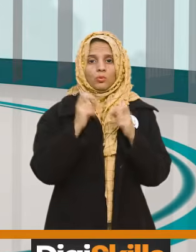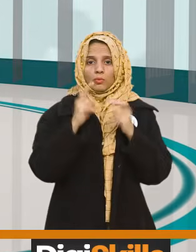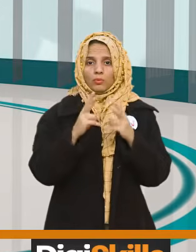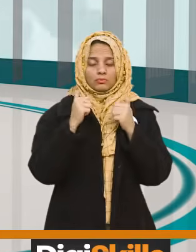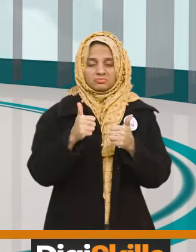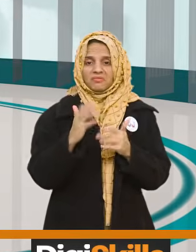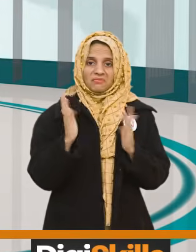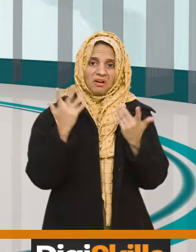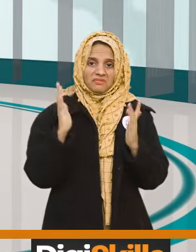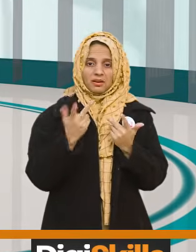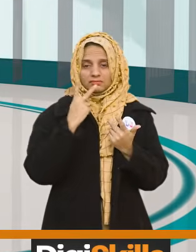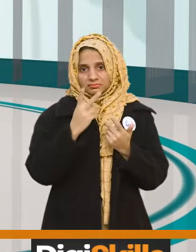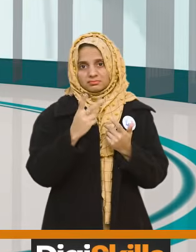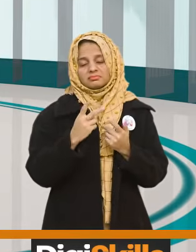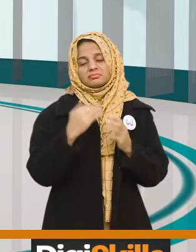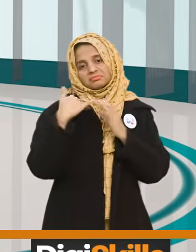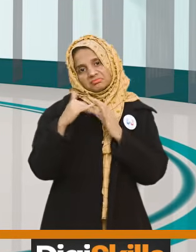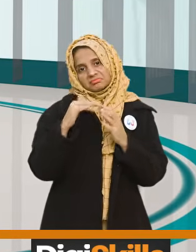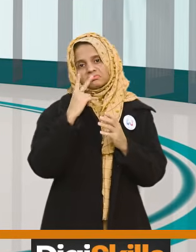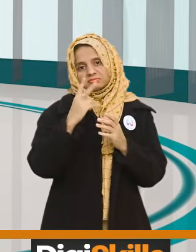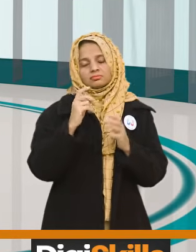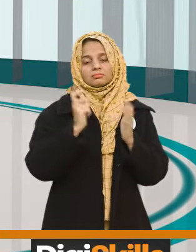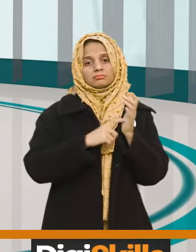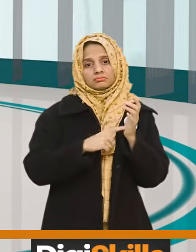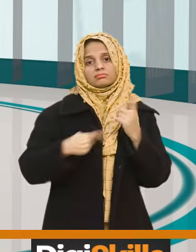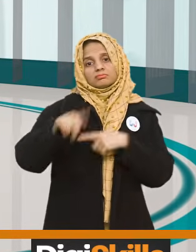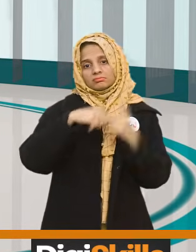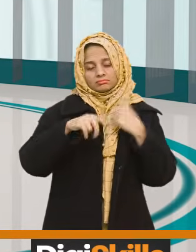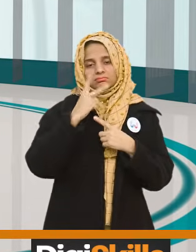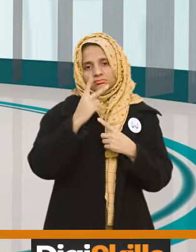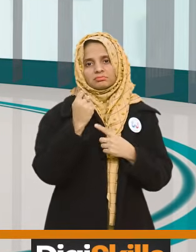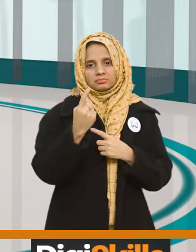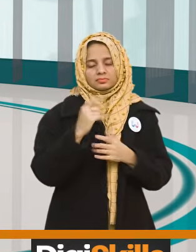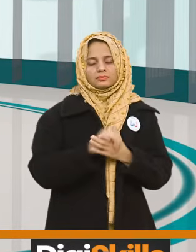The three formulas that this freelancer has applied in the bid, which could be ‘mock-up’